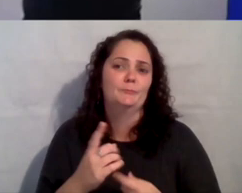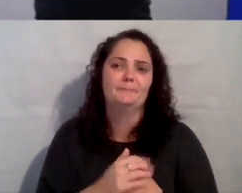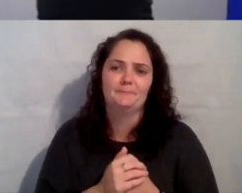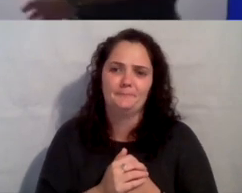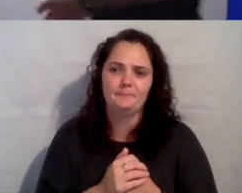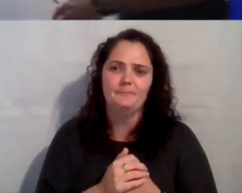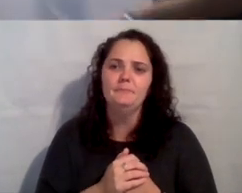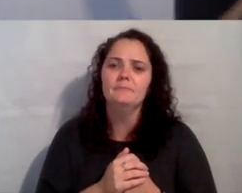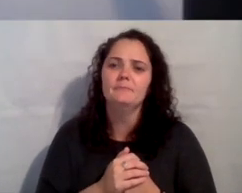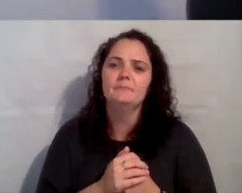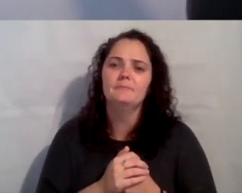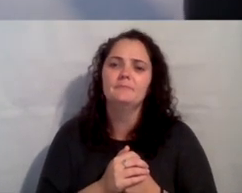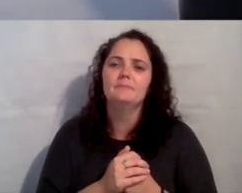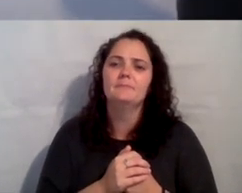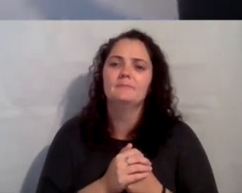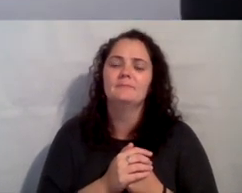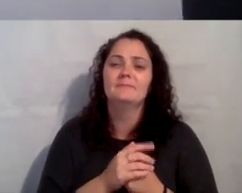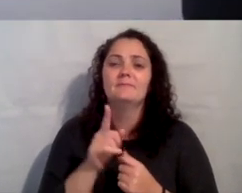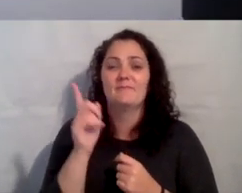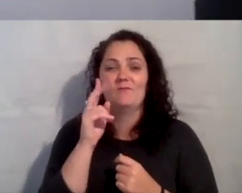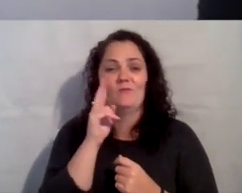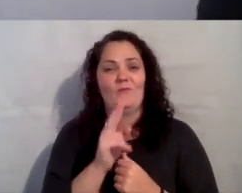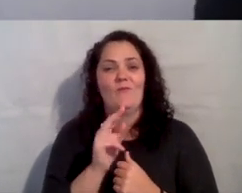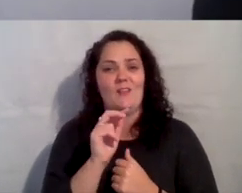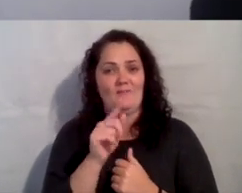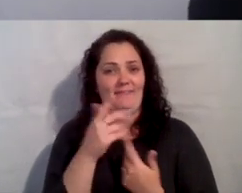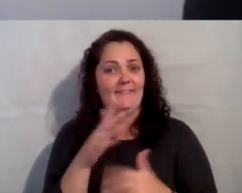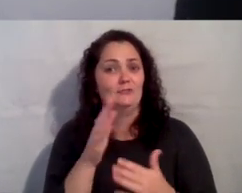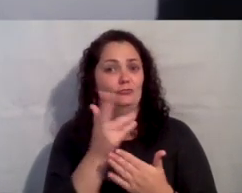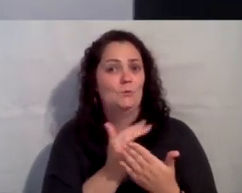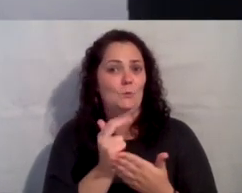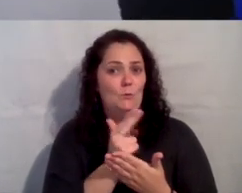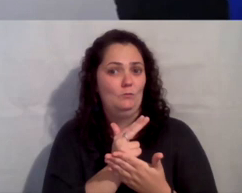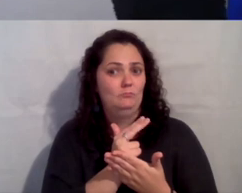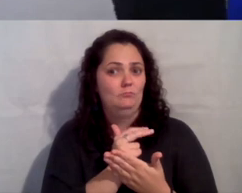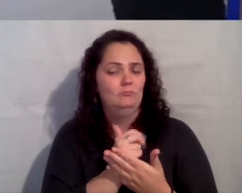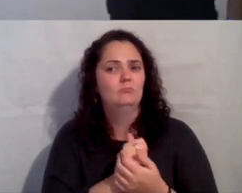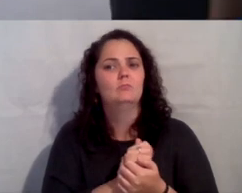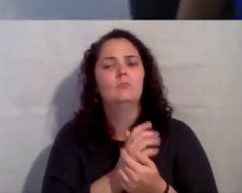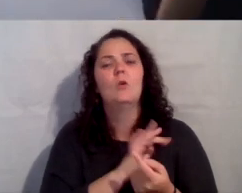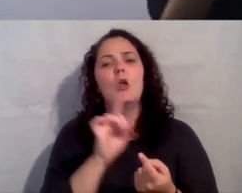this drawing and as you're looking at the drawing that you just created, I want you to think about a couple of things here.